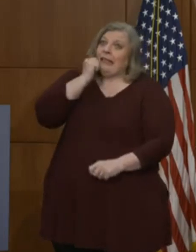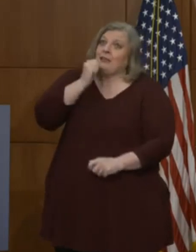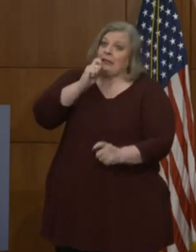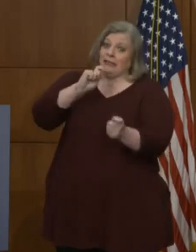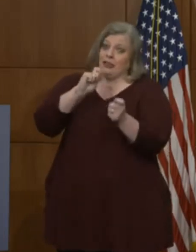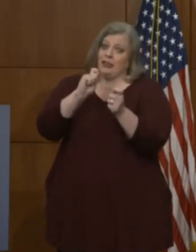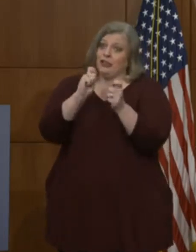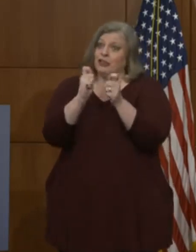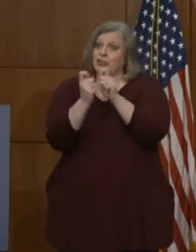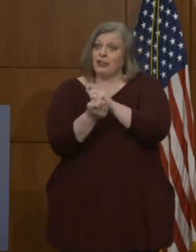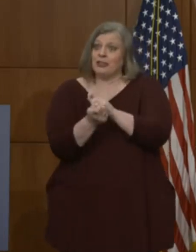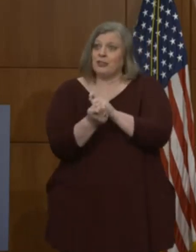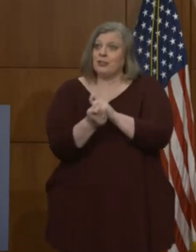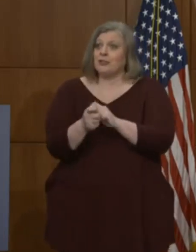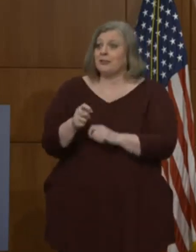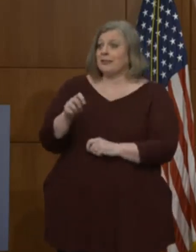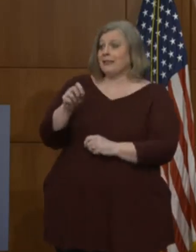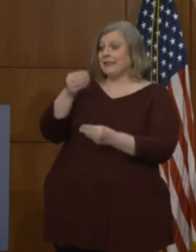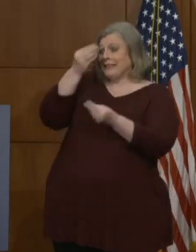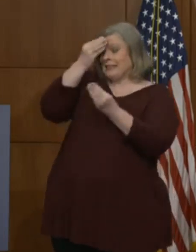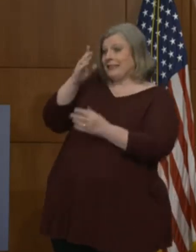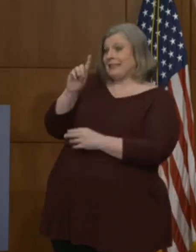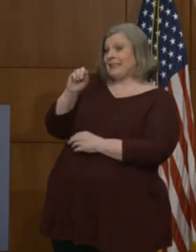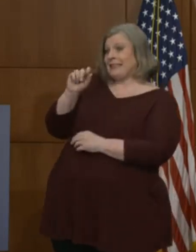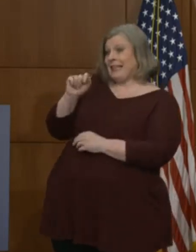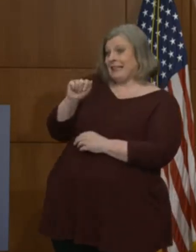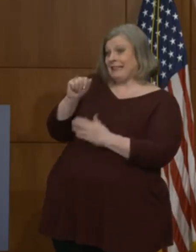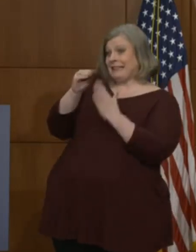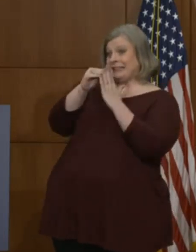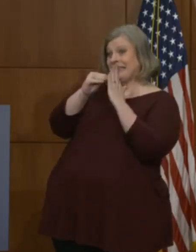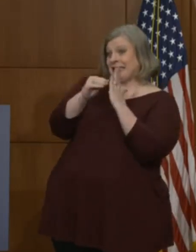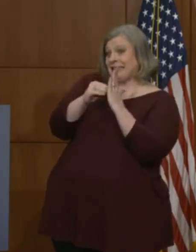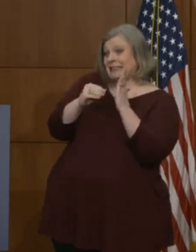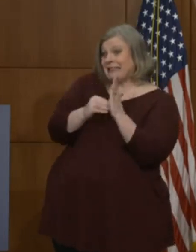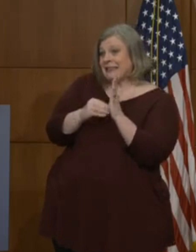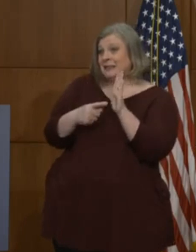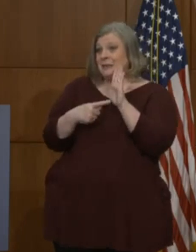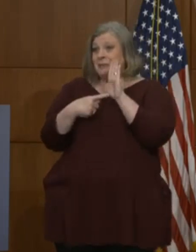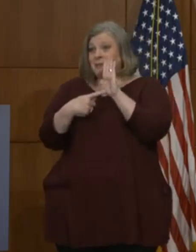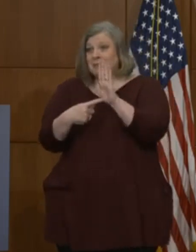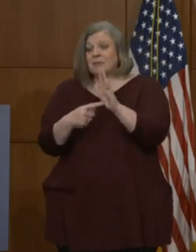SITUATION IT IS FLUID IT IT LITERALLY CHANGES EVERY DAY THE LITERALLY CHANGES EVERY DAY THE THAT. THAT ARE ARE BEING PUT IN